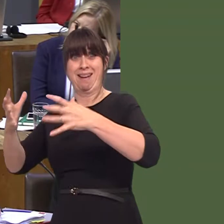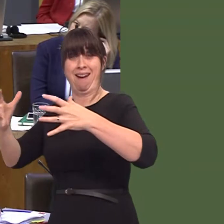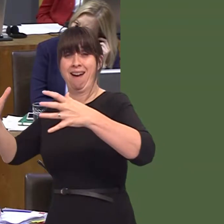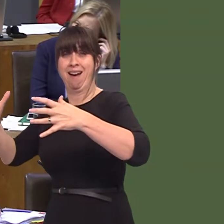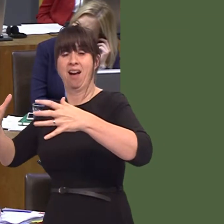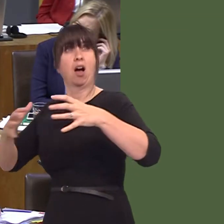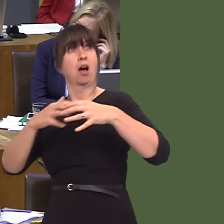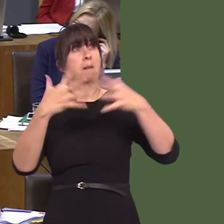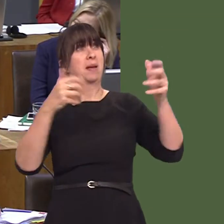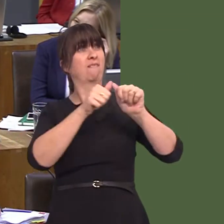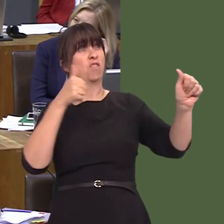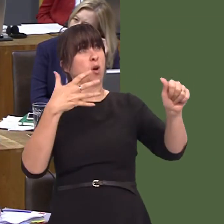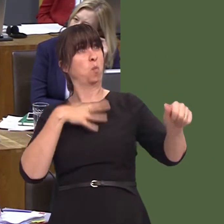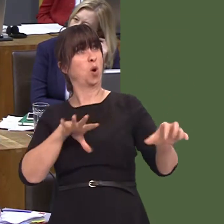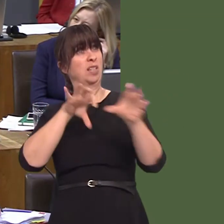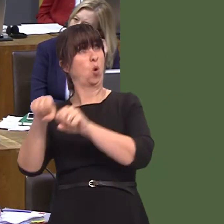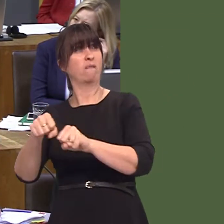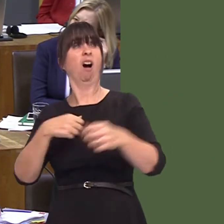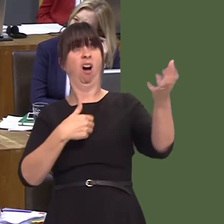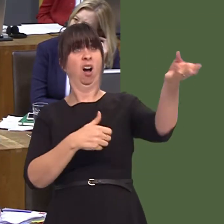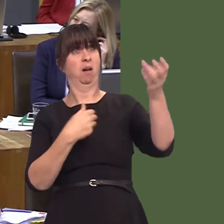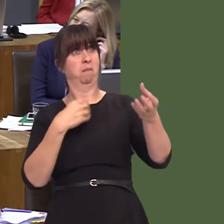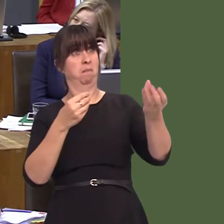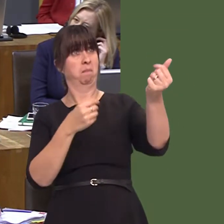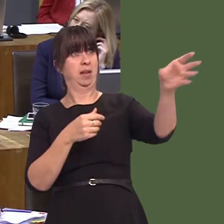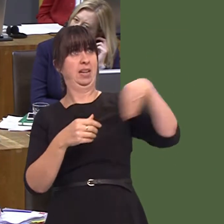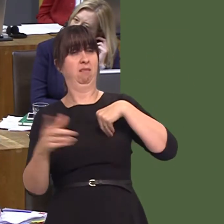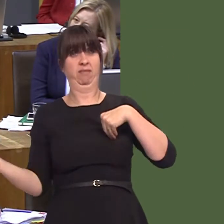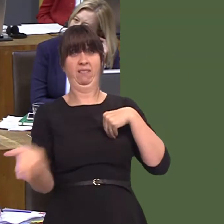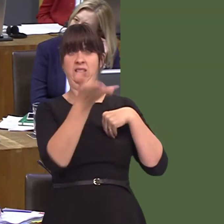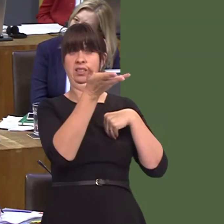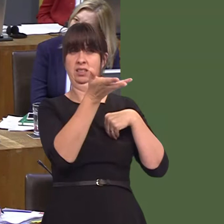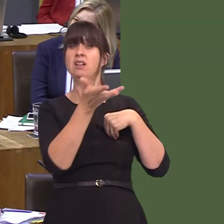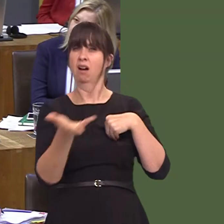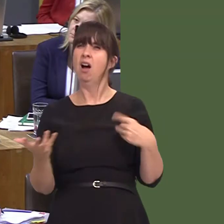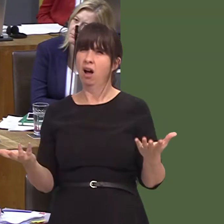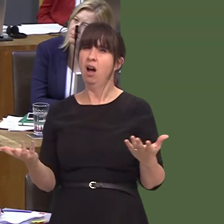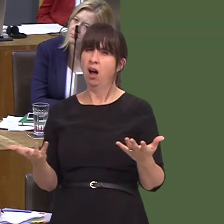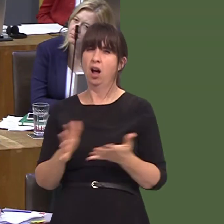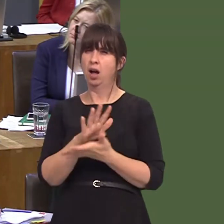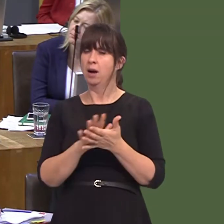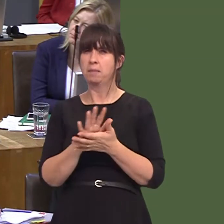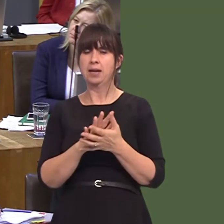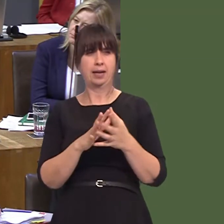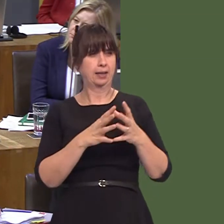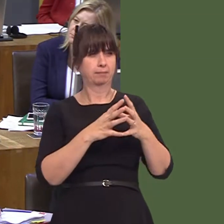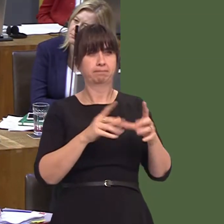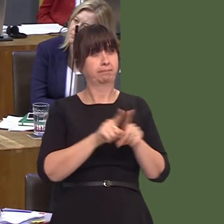We looked at one point at whether we could look to resurrect the Cardiff stock exchange to enable them to grow and then become listed. It wasnít practical.